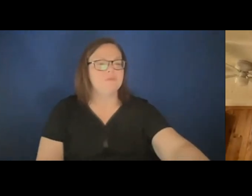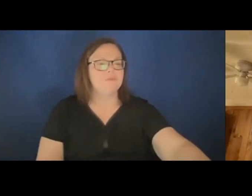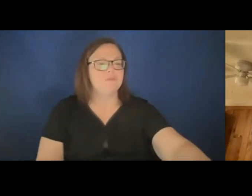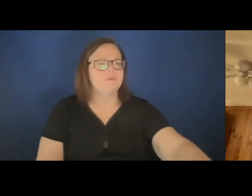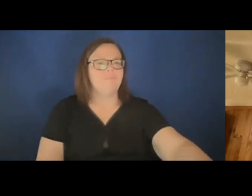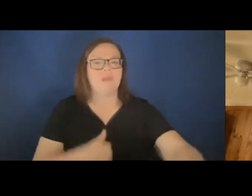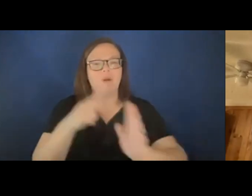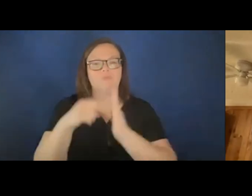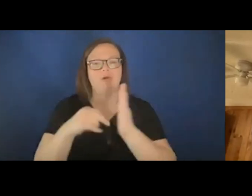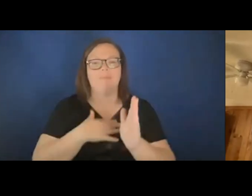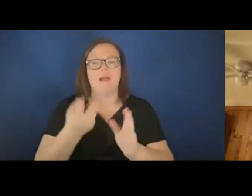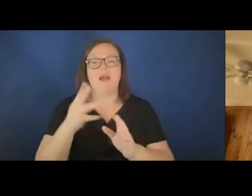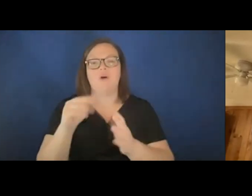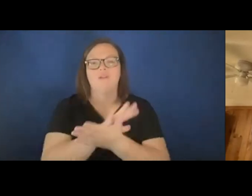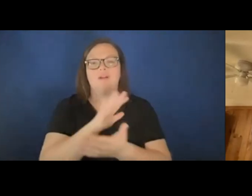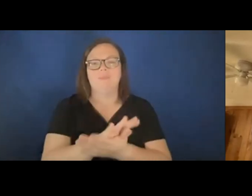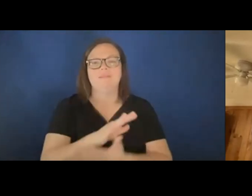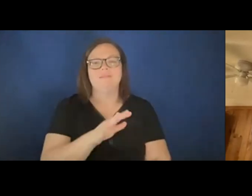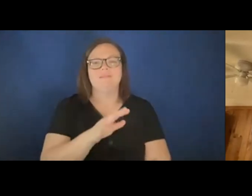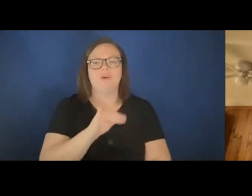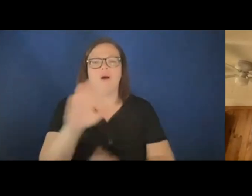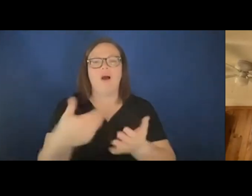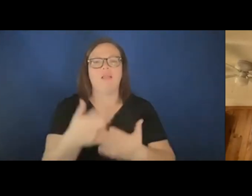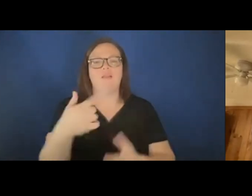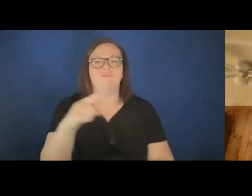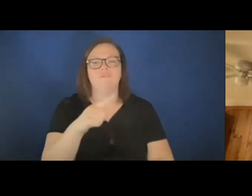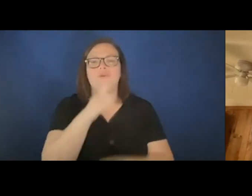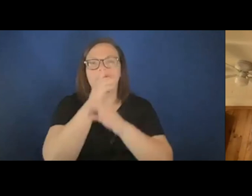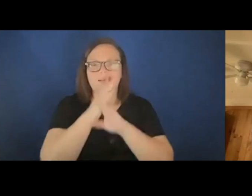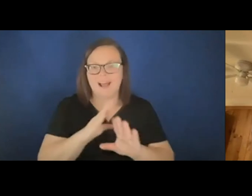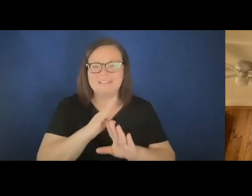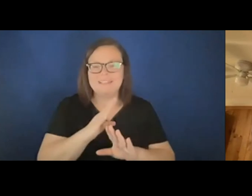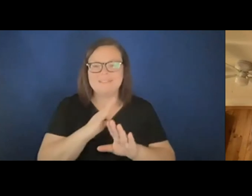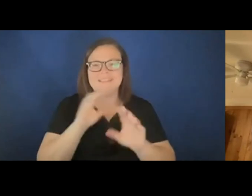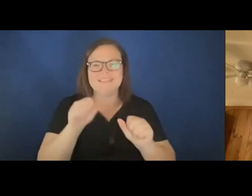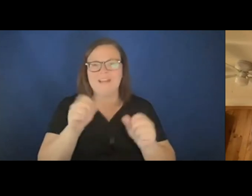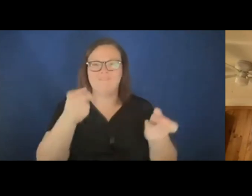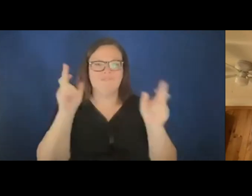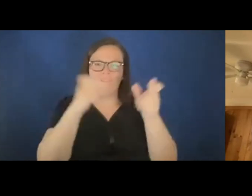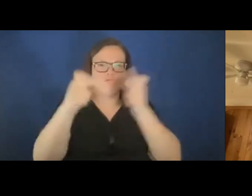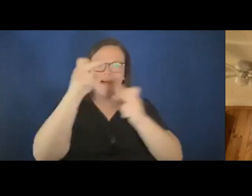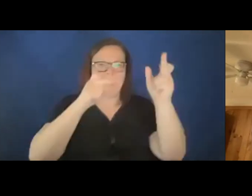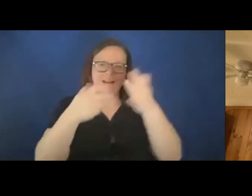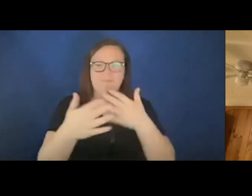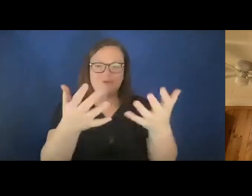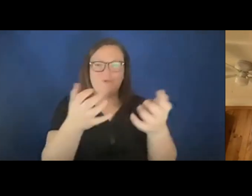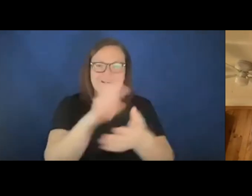my own document so that way all of you Anonymous Iguanas can fuck around in the document. So